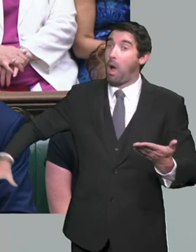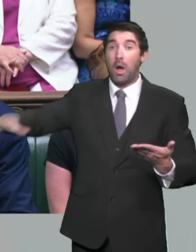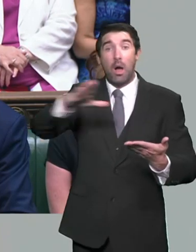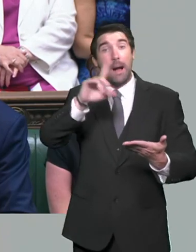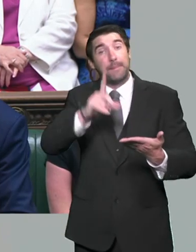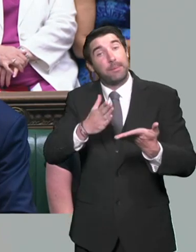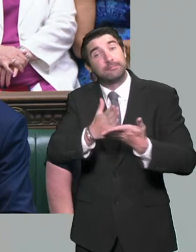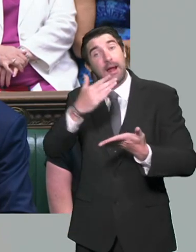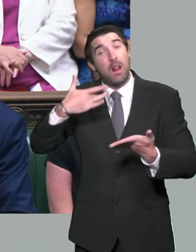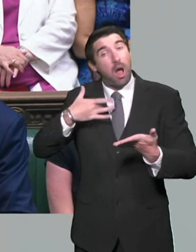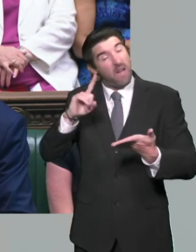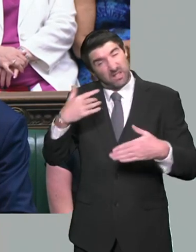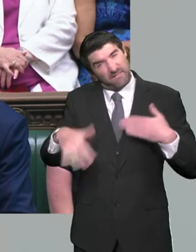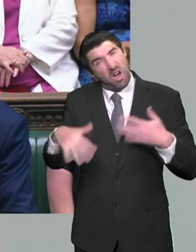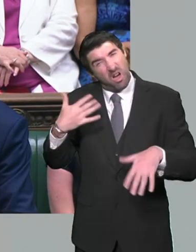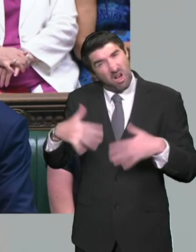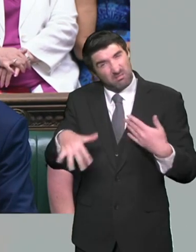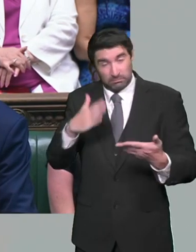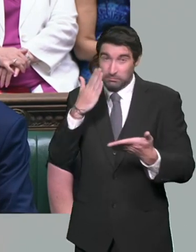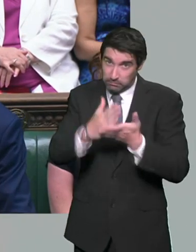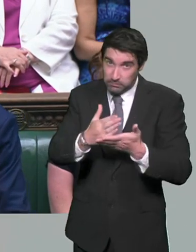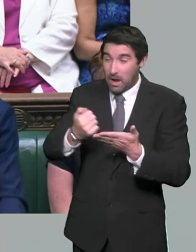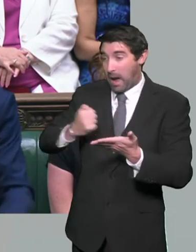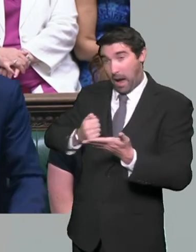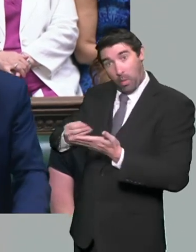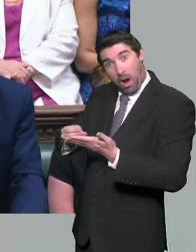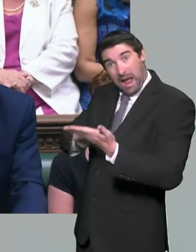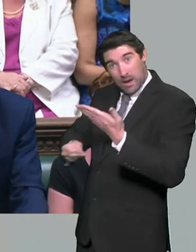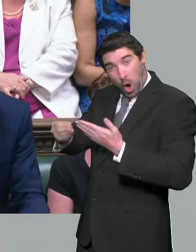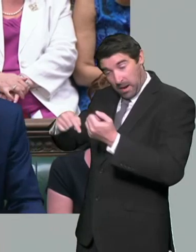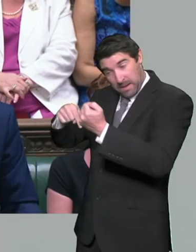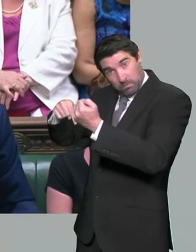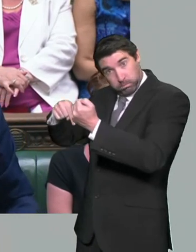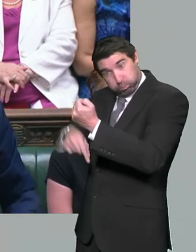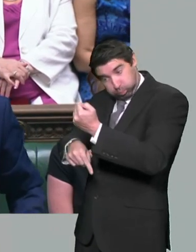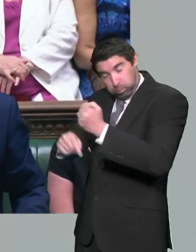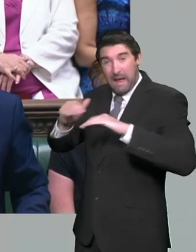Britain’s growth is going to be slower than our competitors, and our inflation higher.